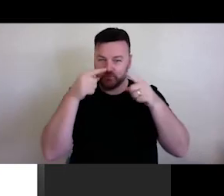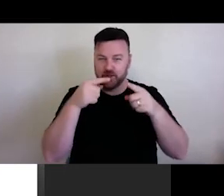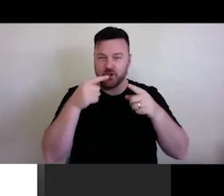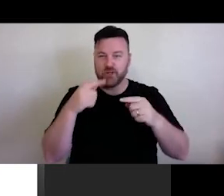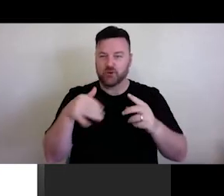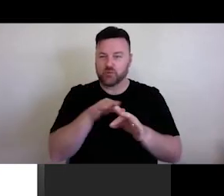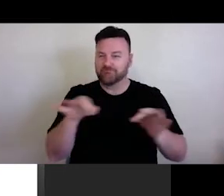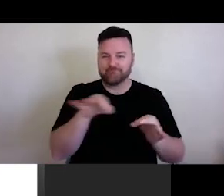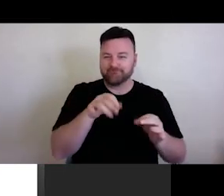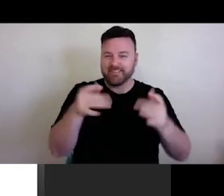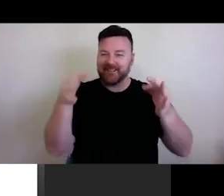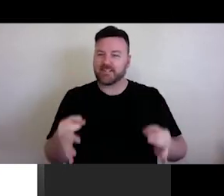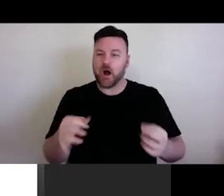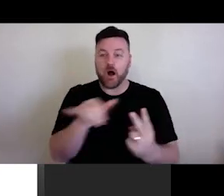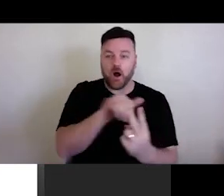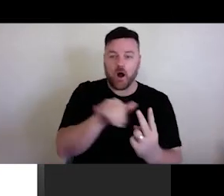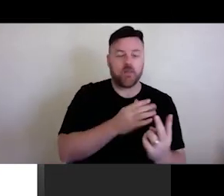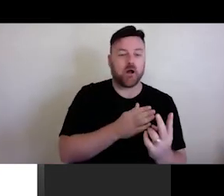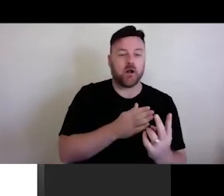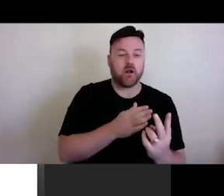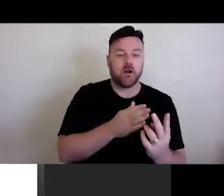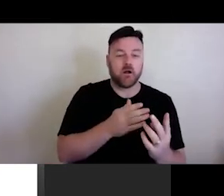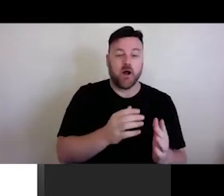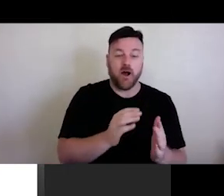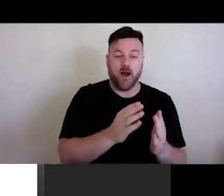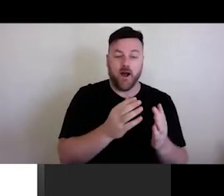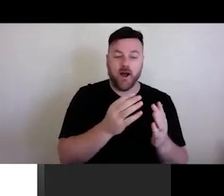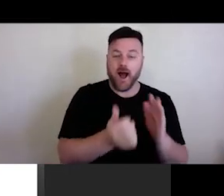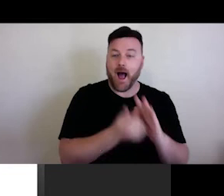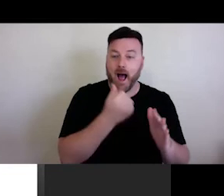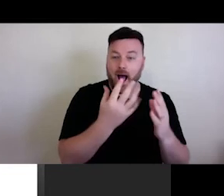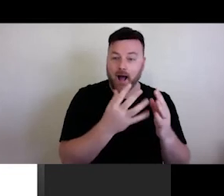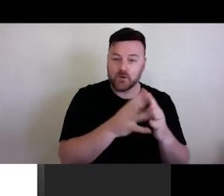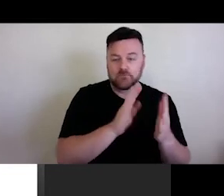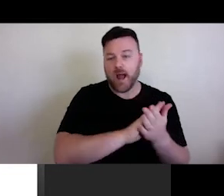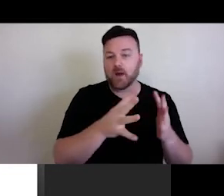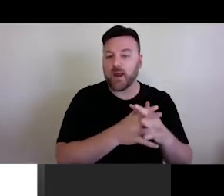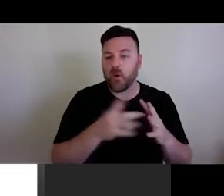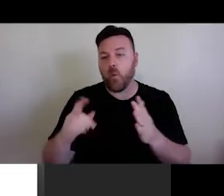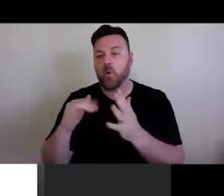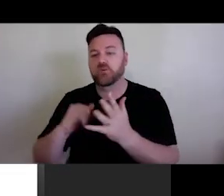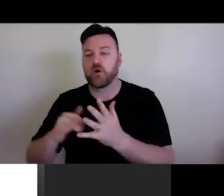those, then we got three more levels in there where they are - they kind of range into some more higher streaming options. Bit of disclaimer